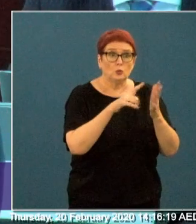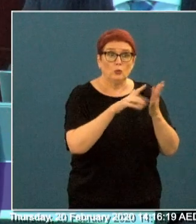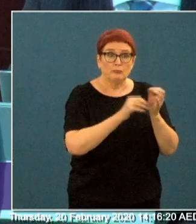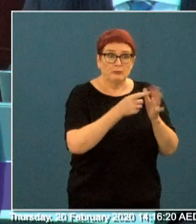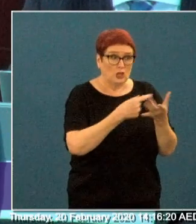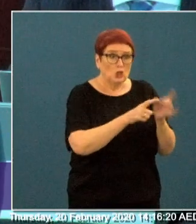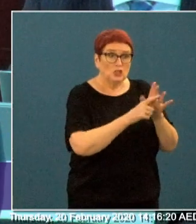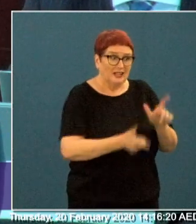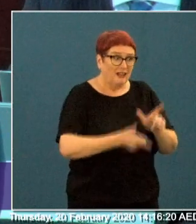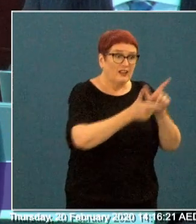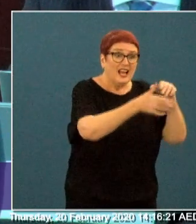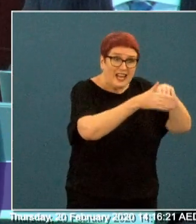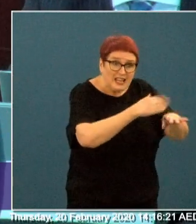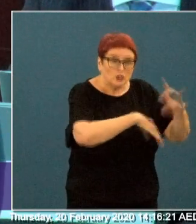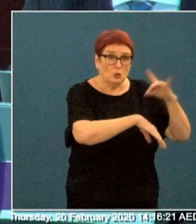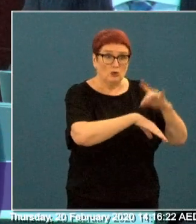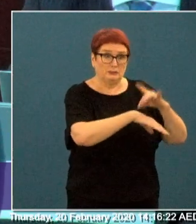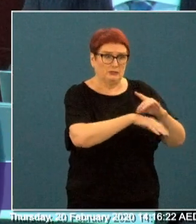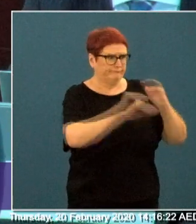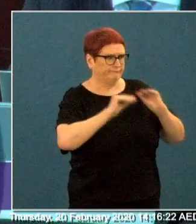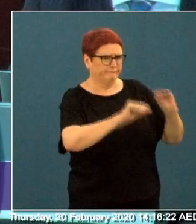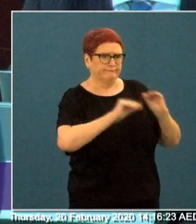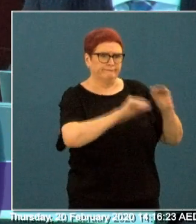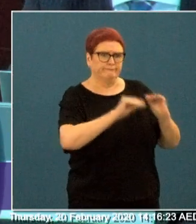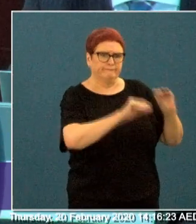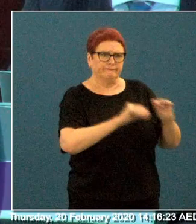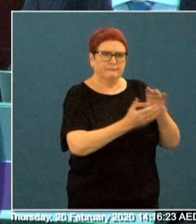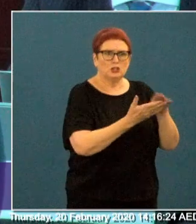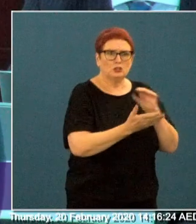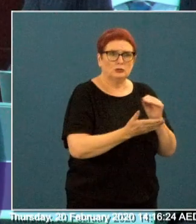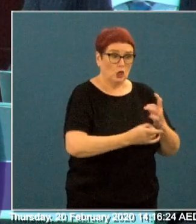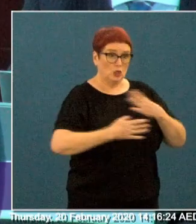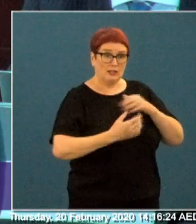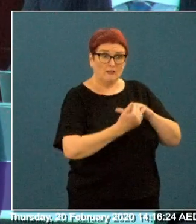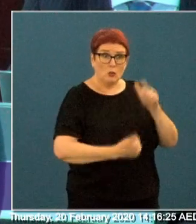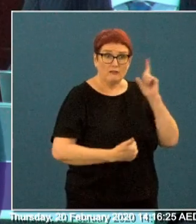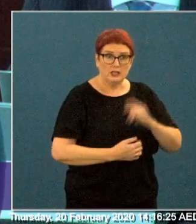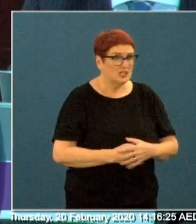She is not trained as a trainer. Her experience is not one in health.